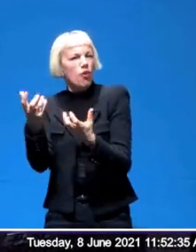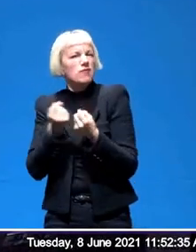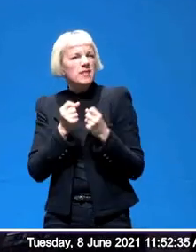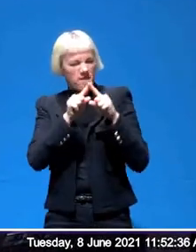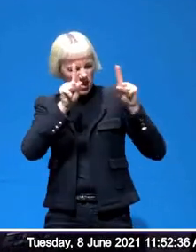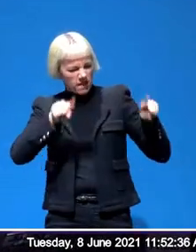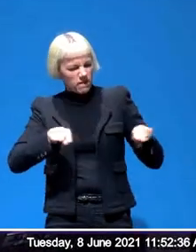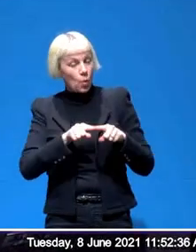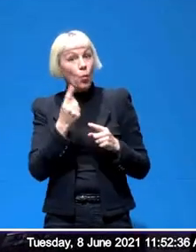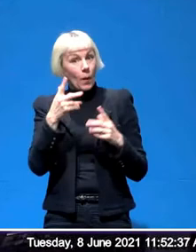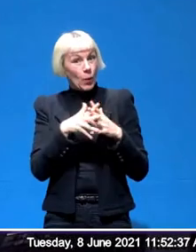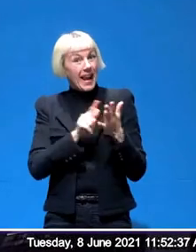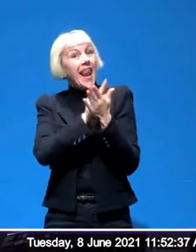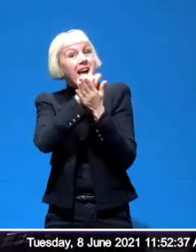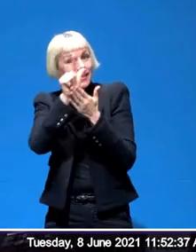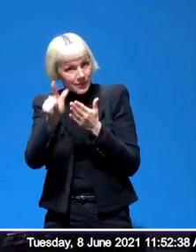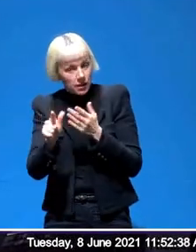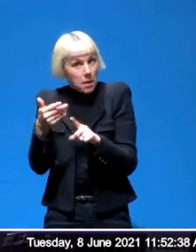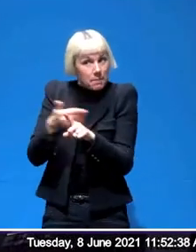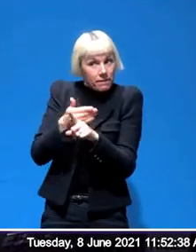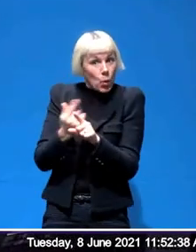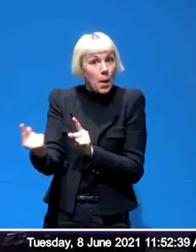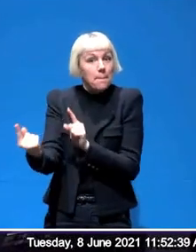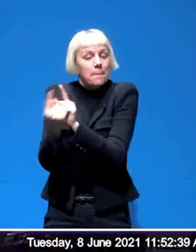and before I had met with the support coordinator, I received a phone call